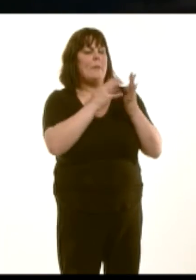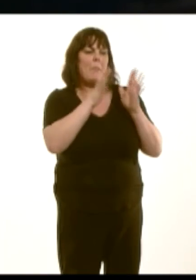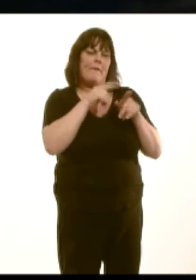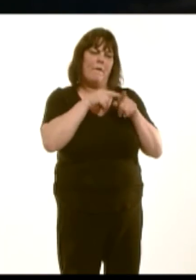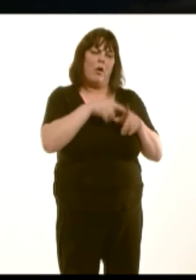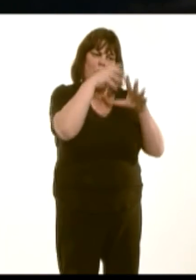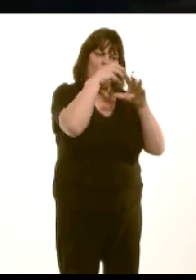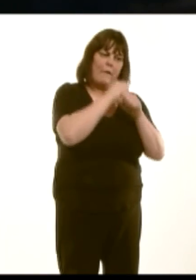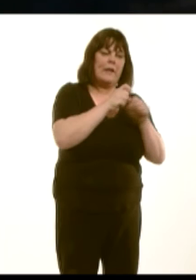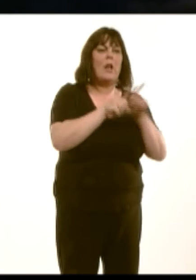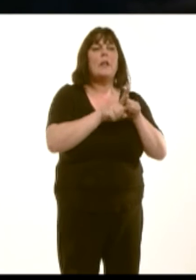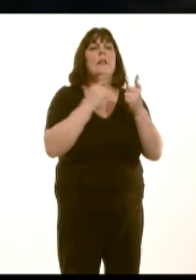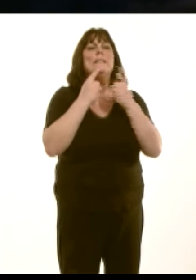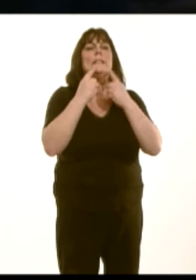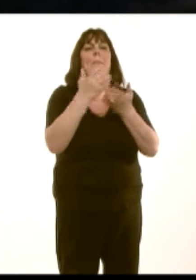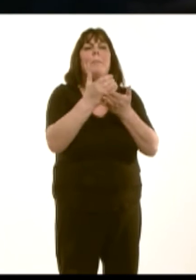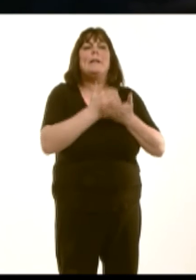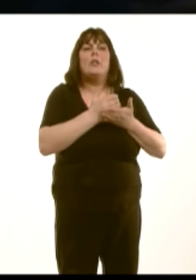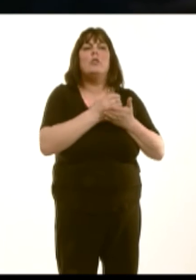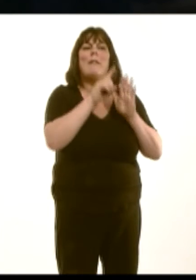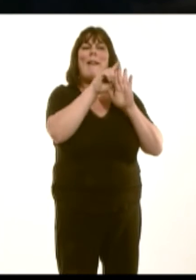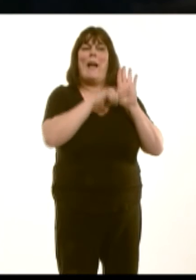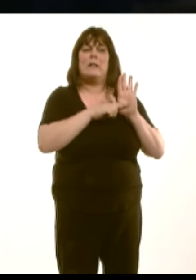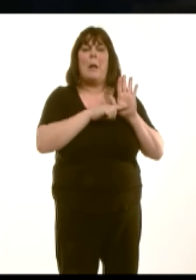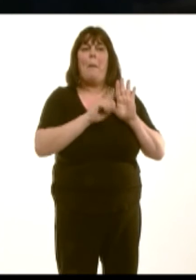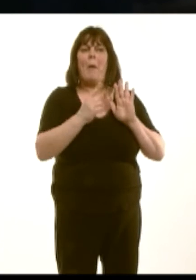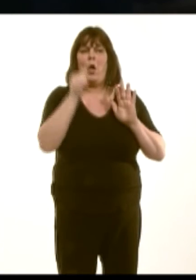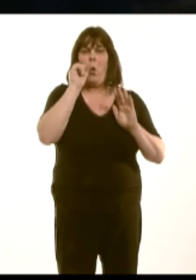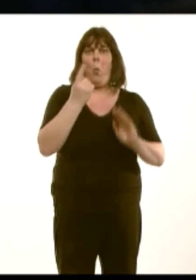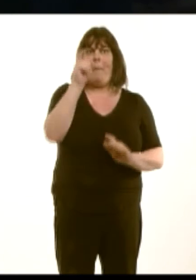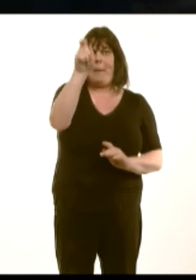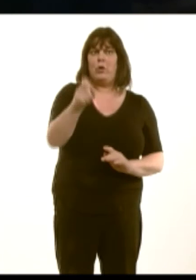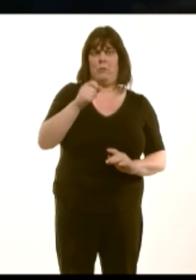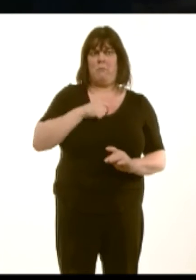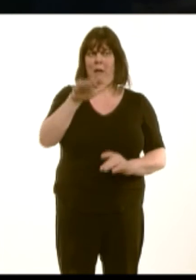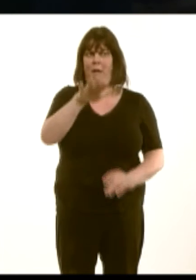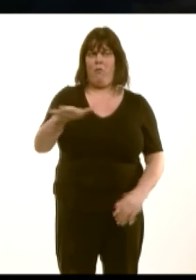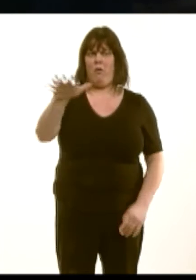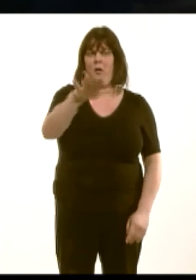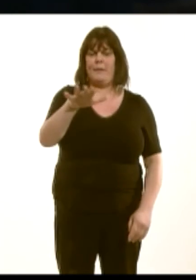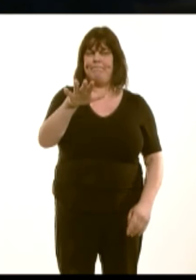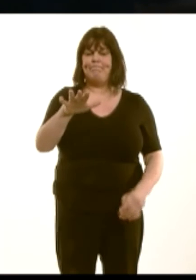Protection Act. This isnít reassuring, however, for a patient in my constituency who Iím currently dealing